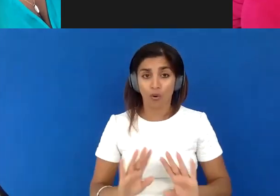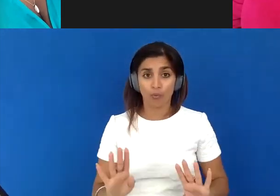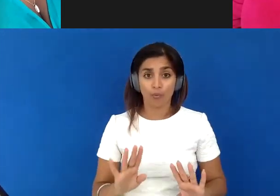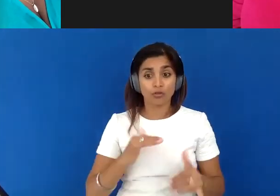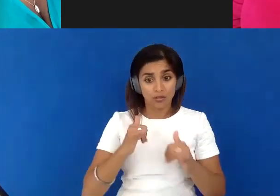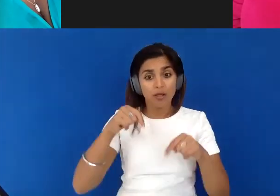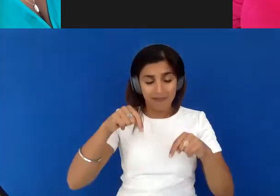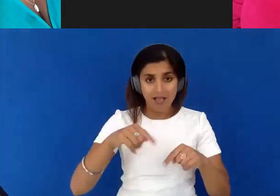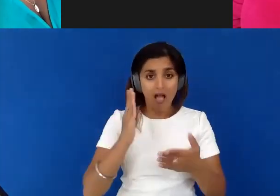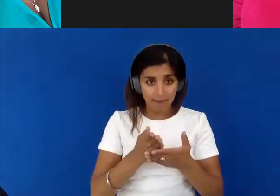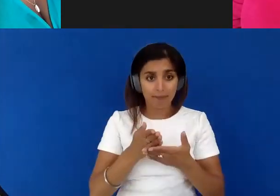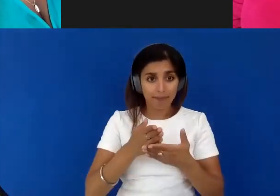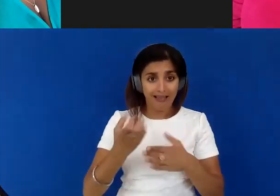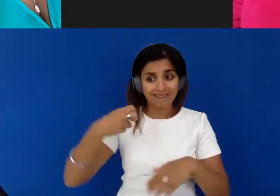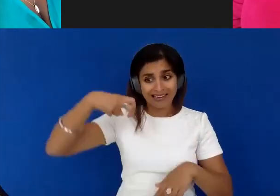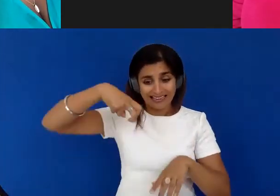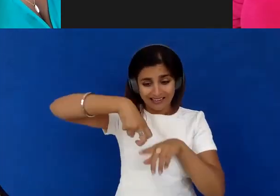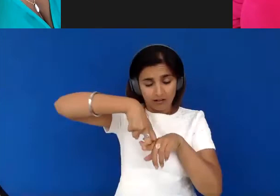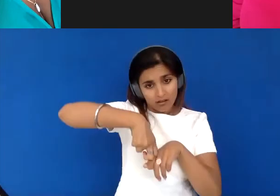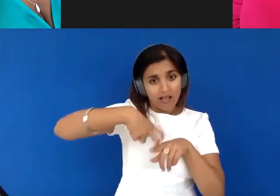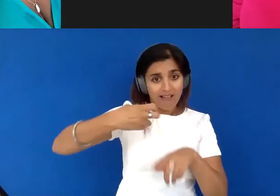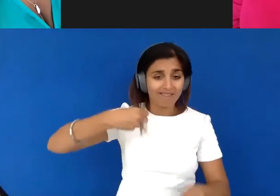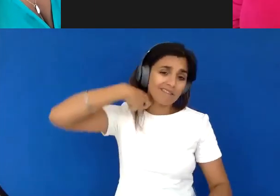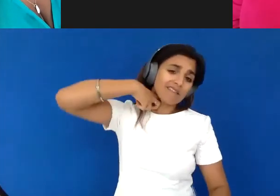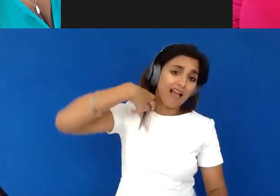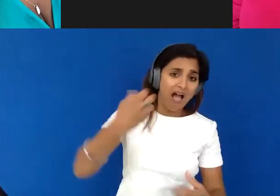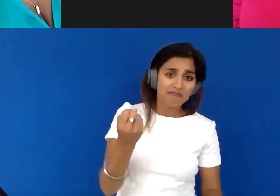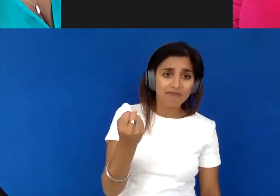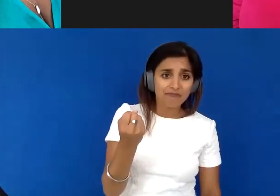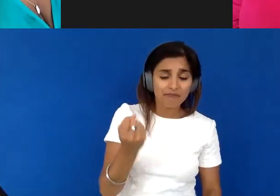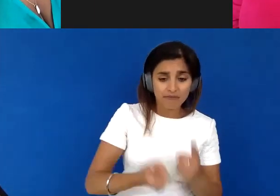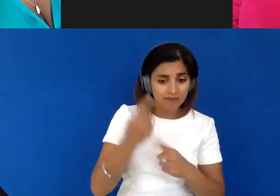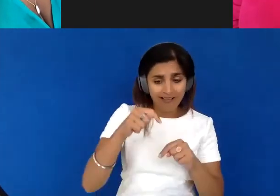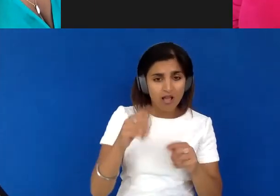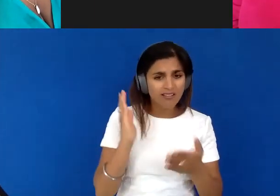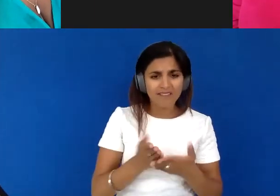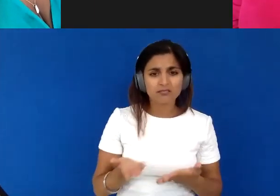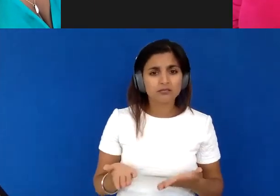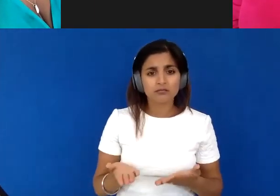knee on your body hmm and it's it's a matter of life and death I think one of